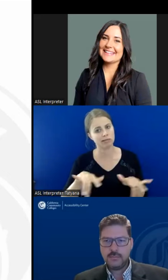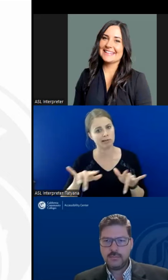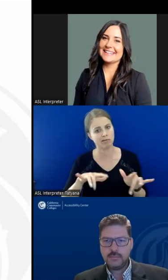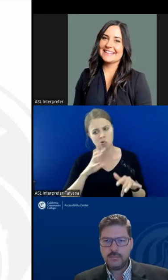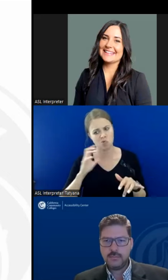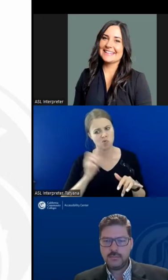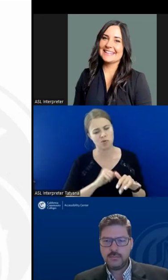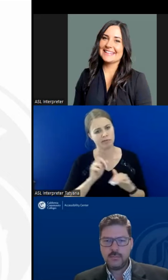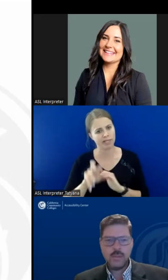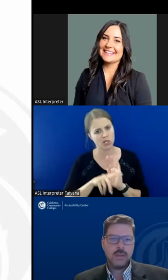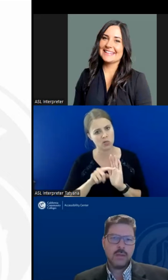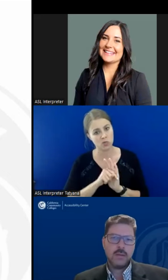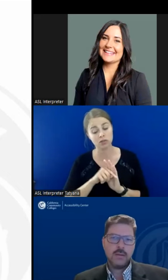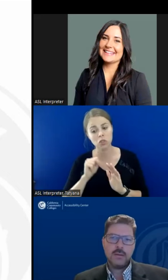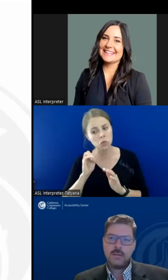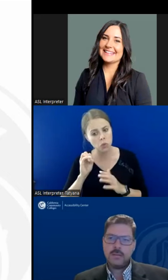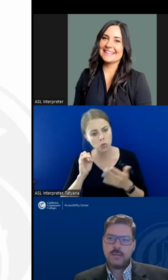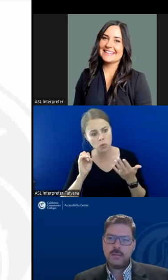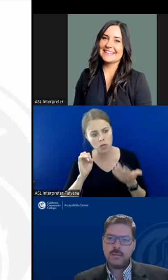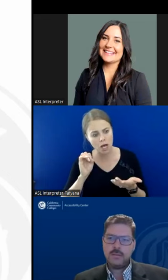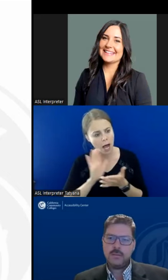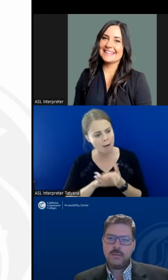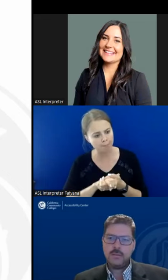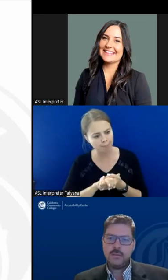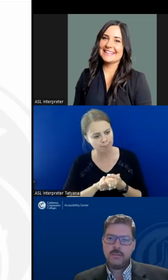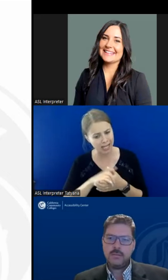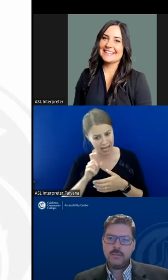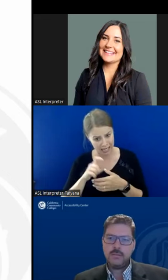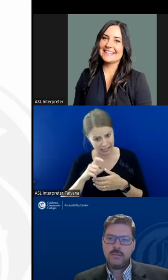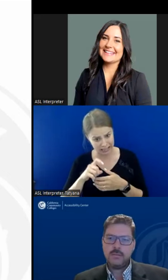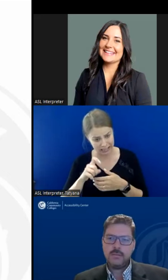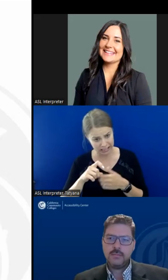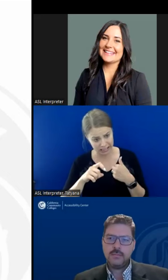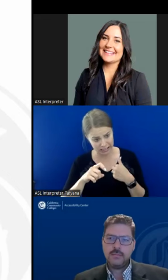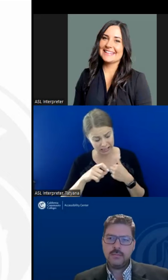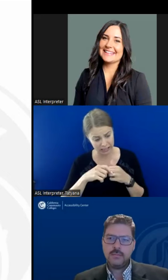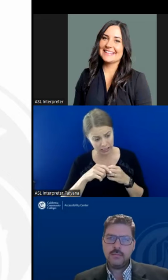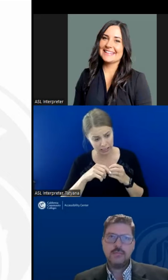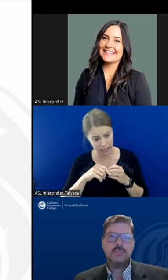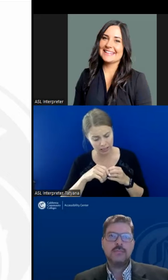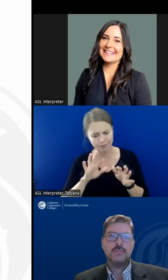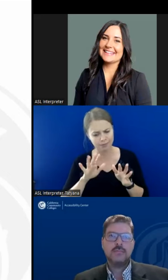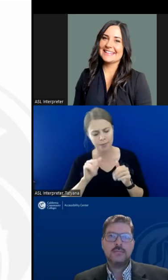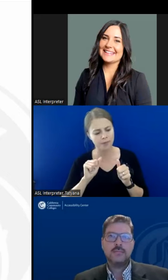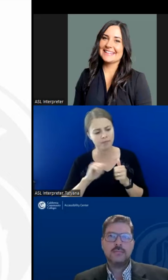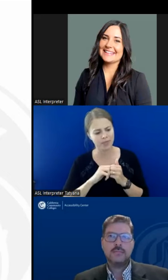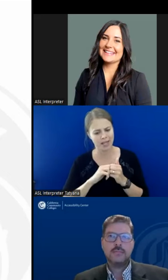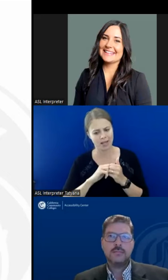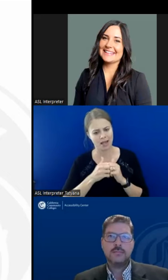So, do I need to, how does those like,